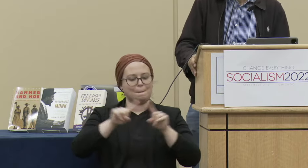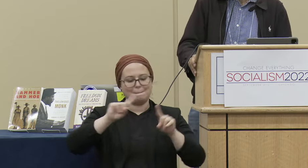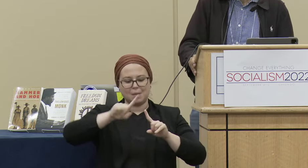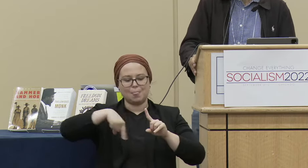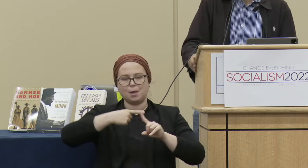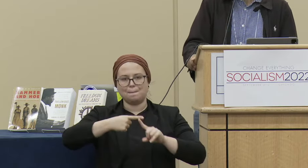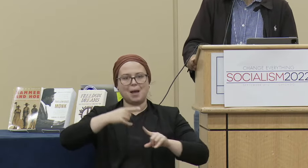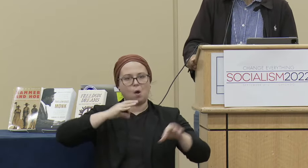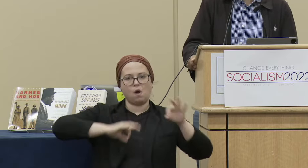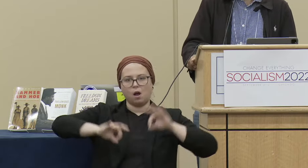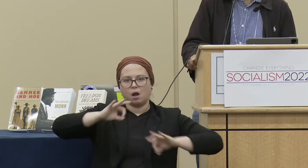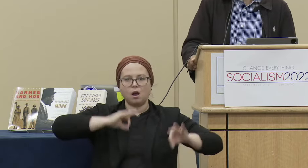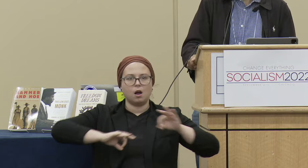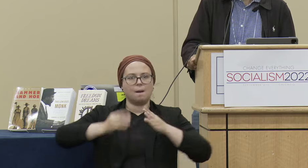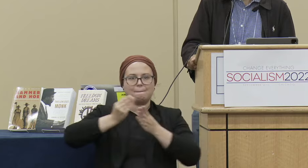that happen in the name of socialism that were by capital